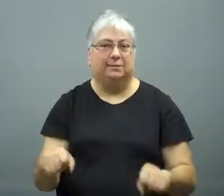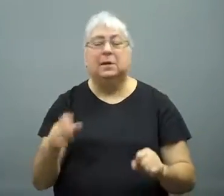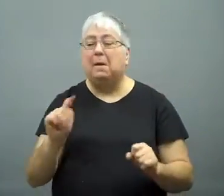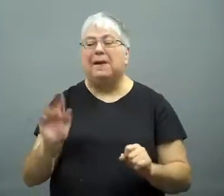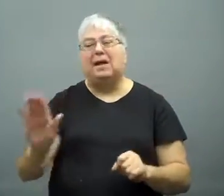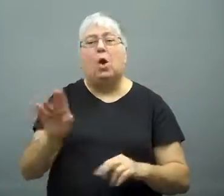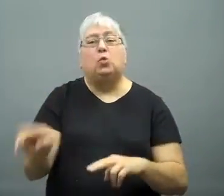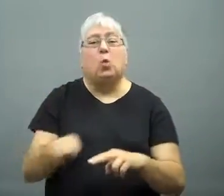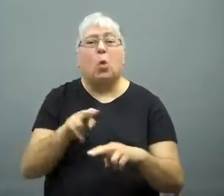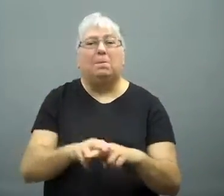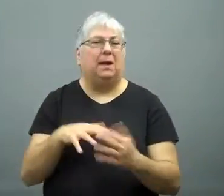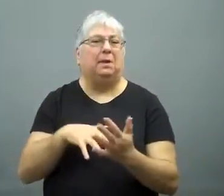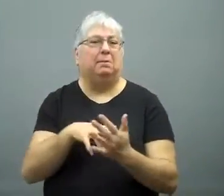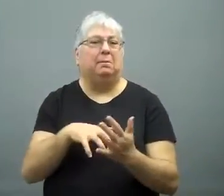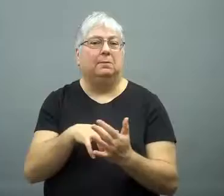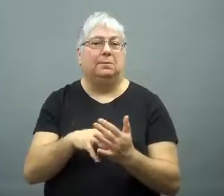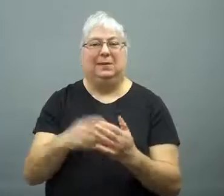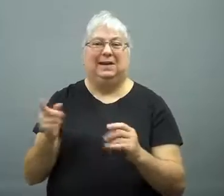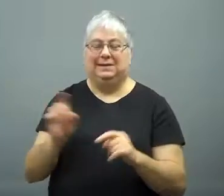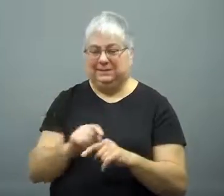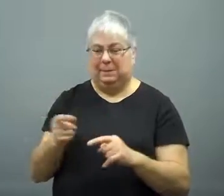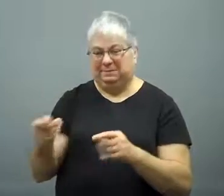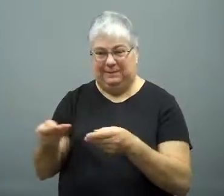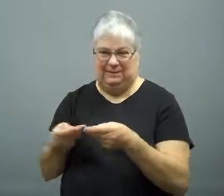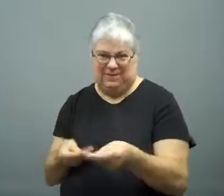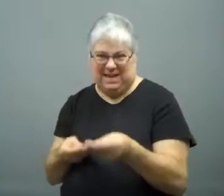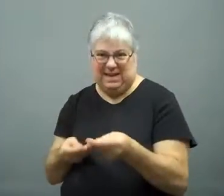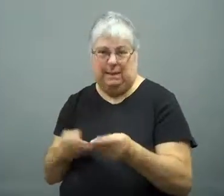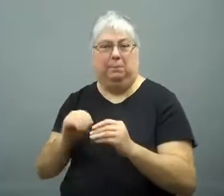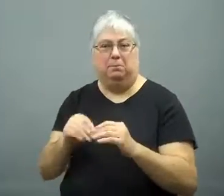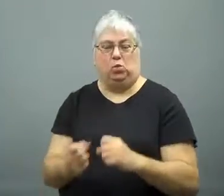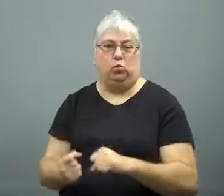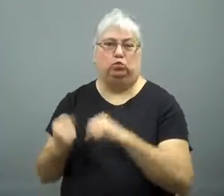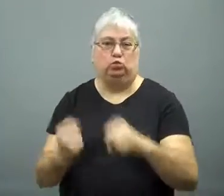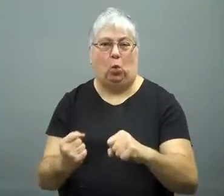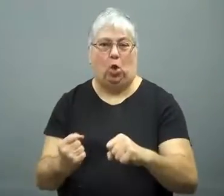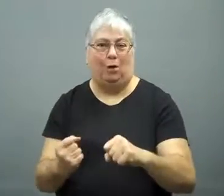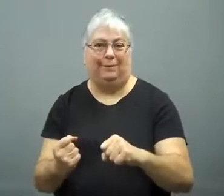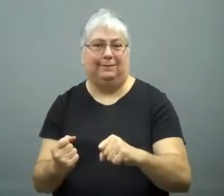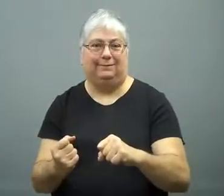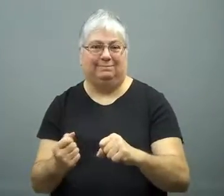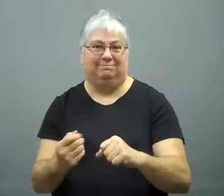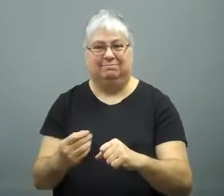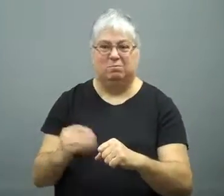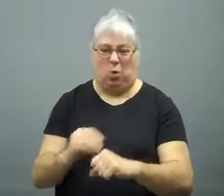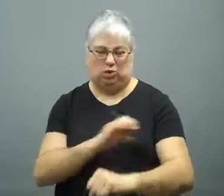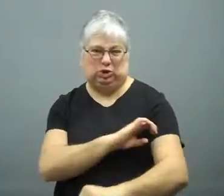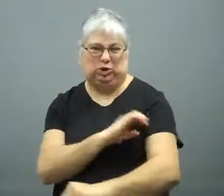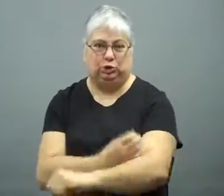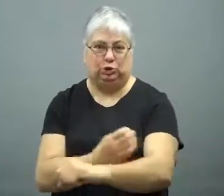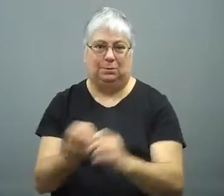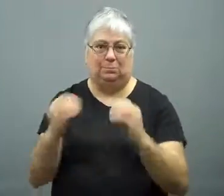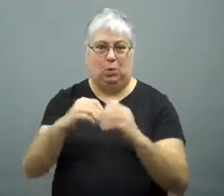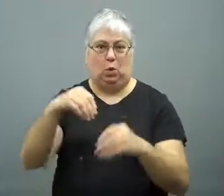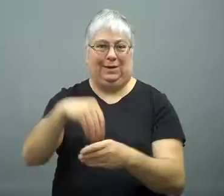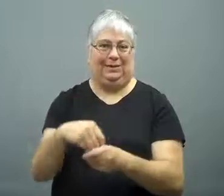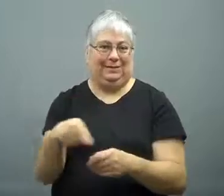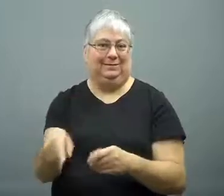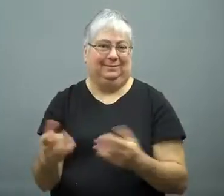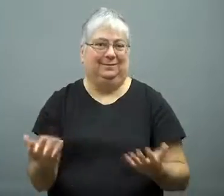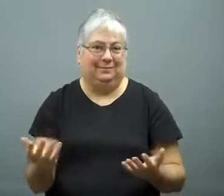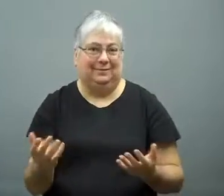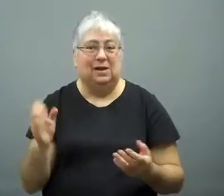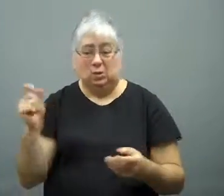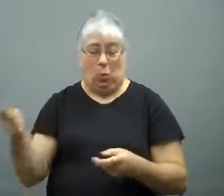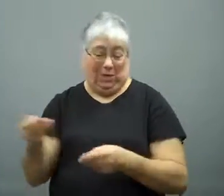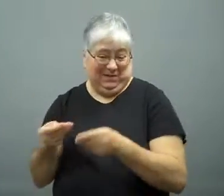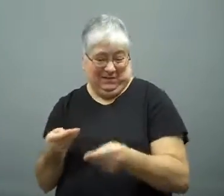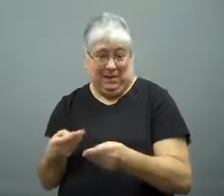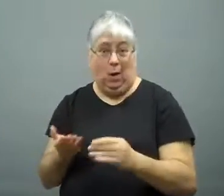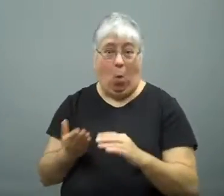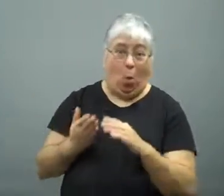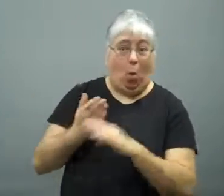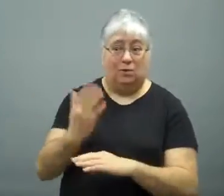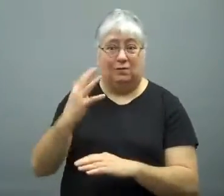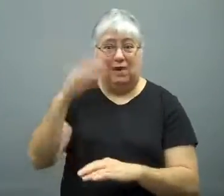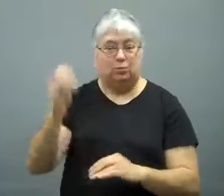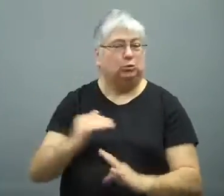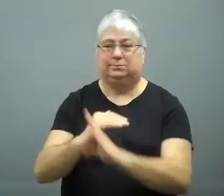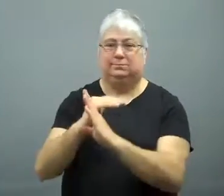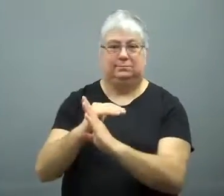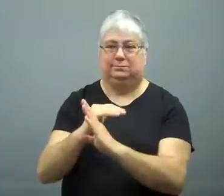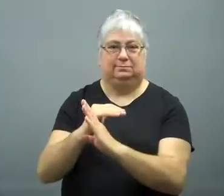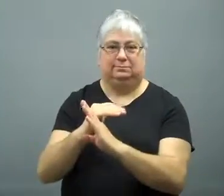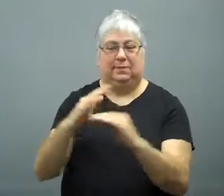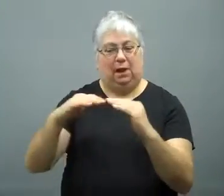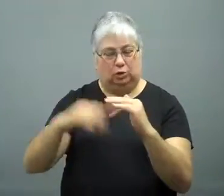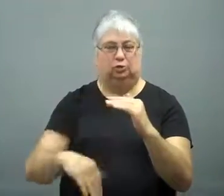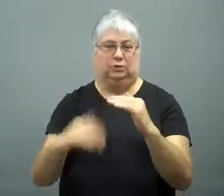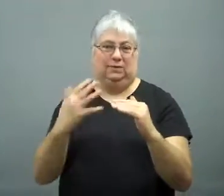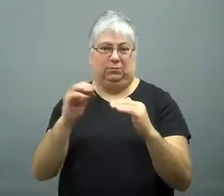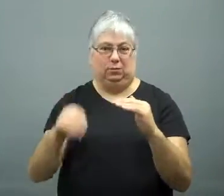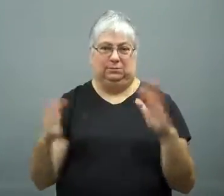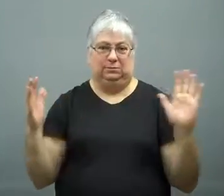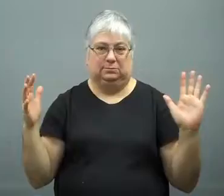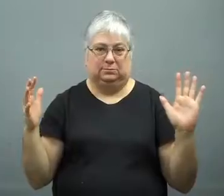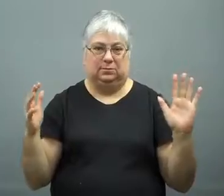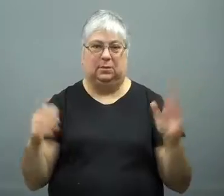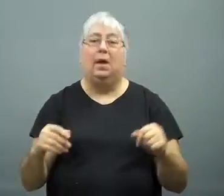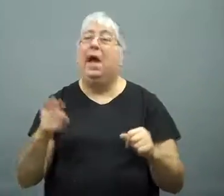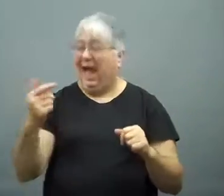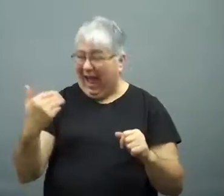It can be enriched to be more radioactive and increase the energy.